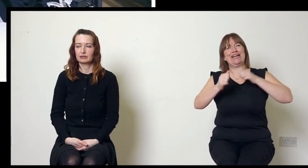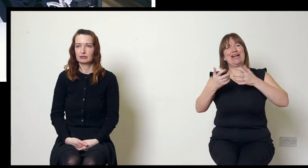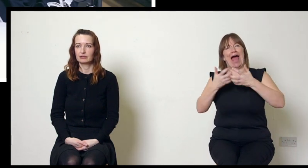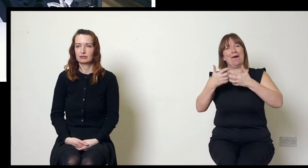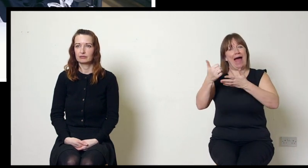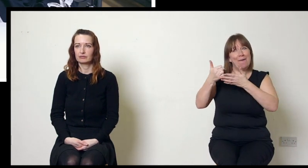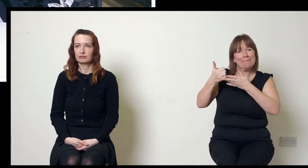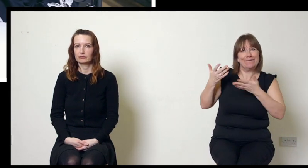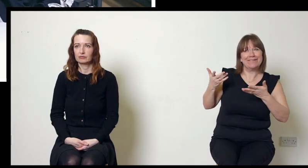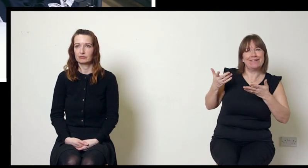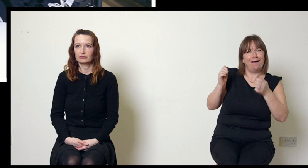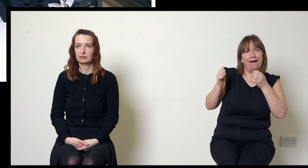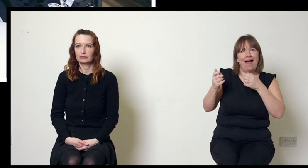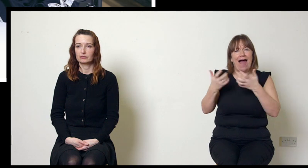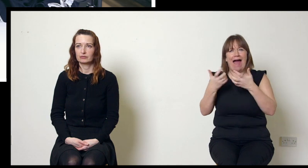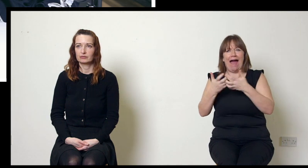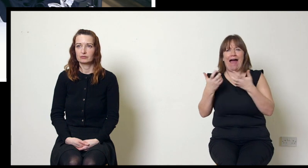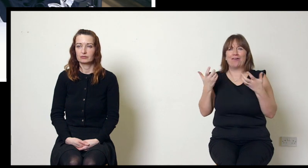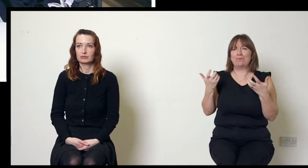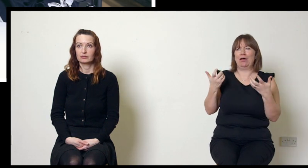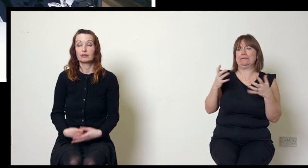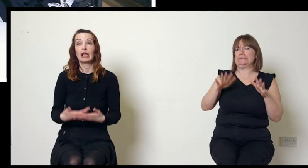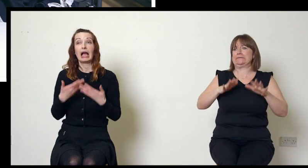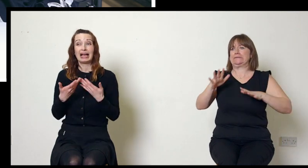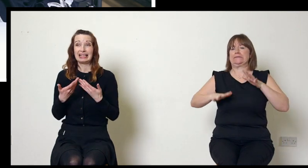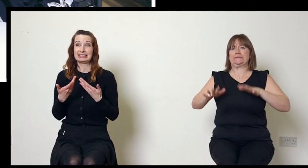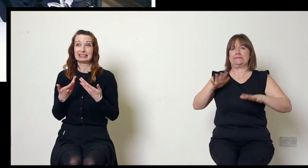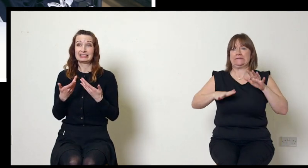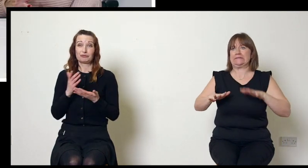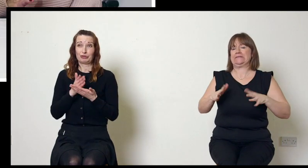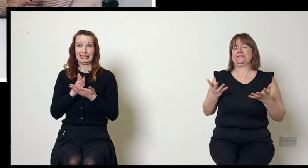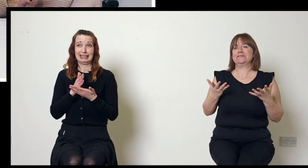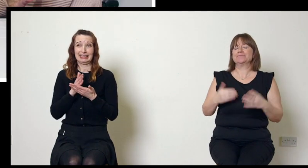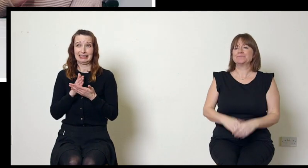How do we actually adapt it so we don't fall down that kind of same… None of it was massively wrong.